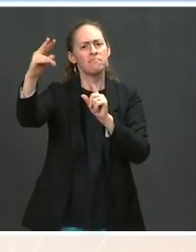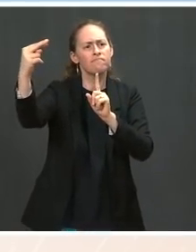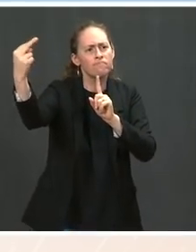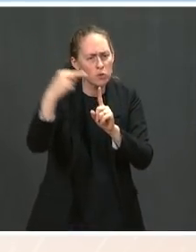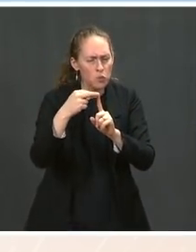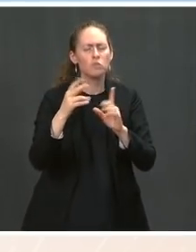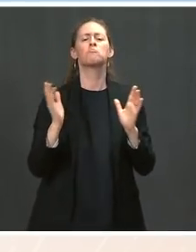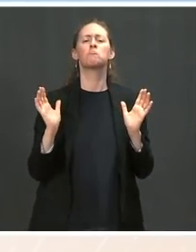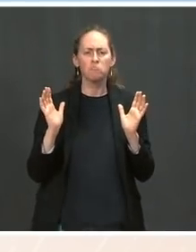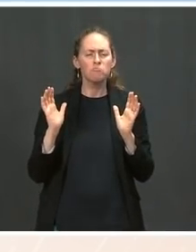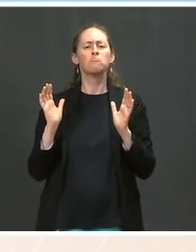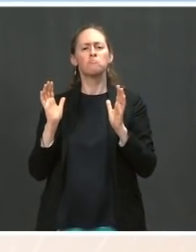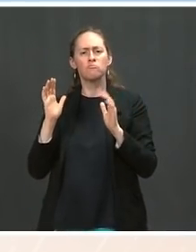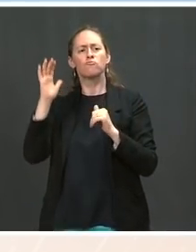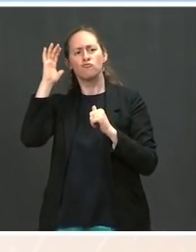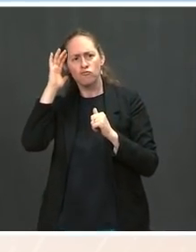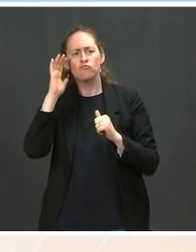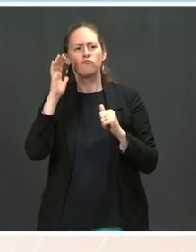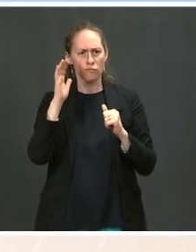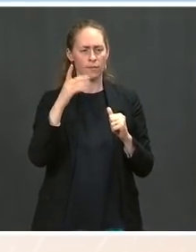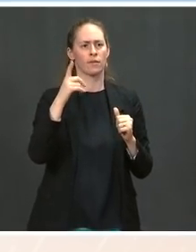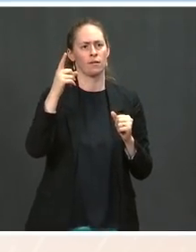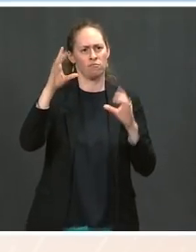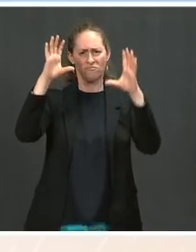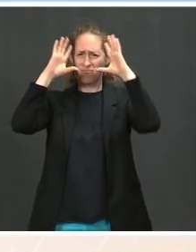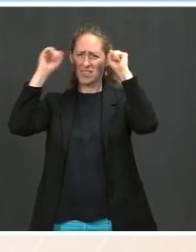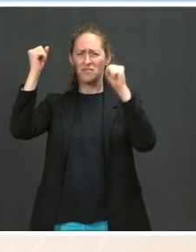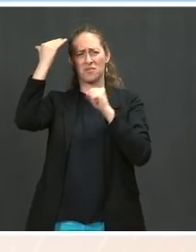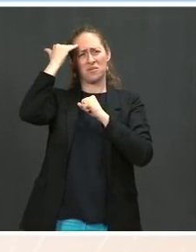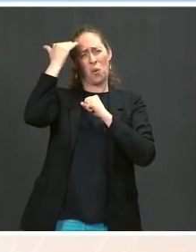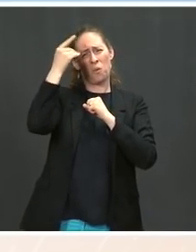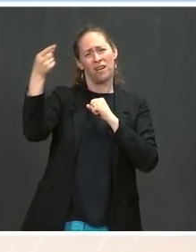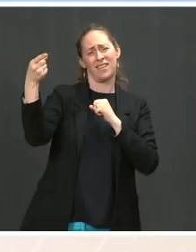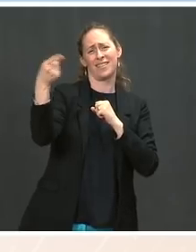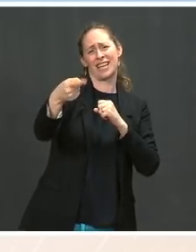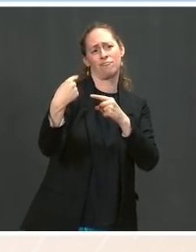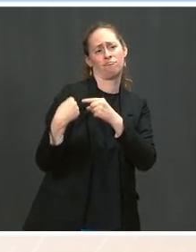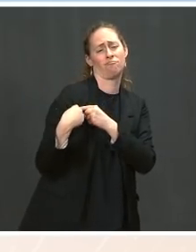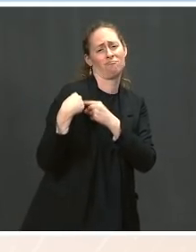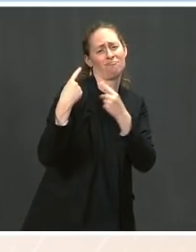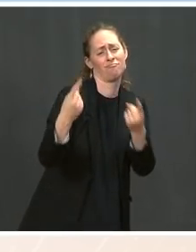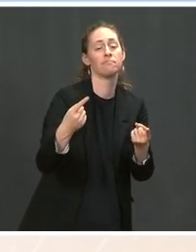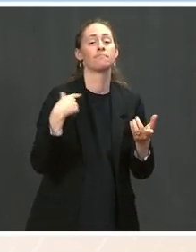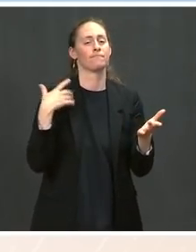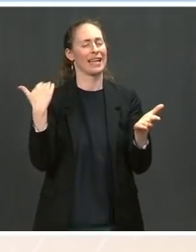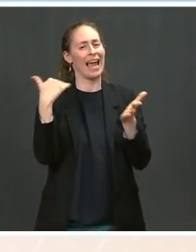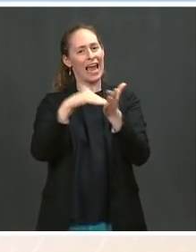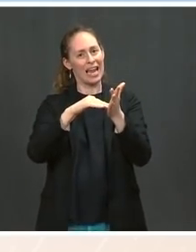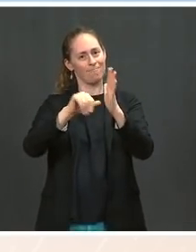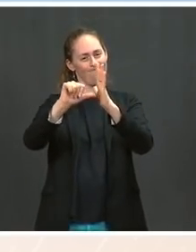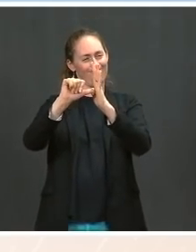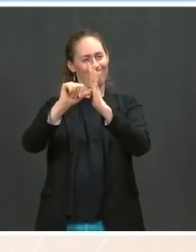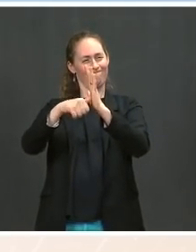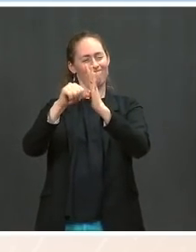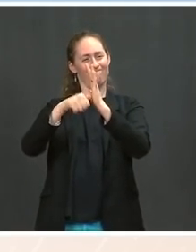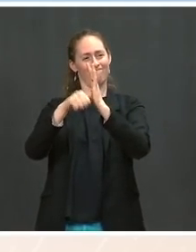And he's known him for quite some time. But I will again reiterate that he would say -- and many of our intelligence officials